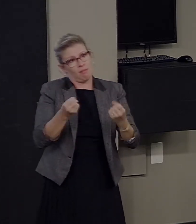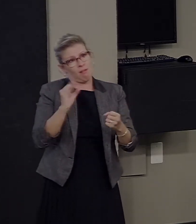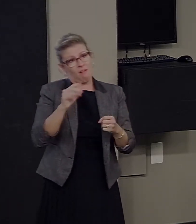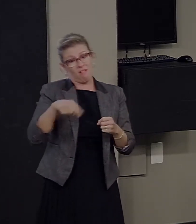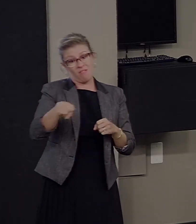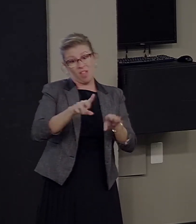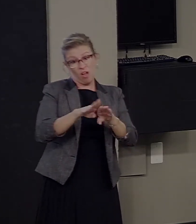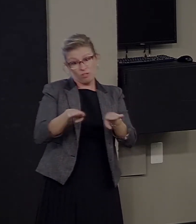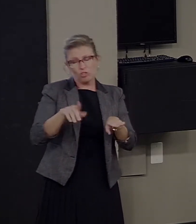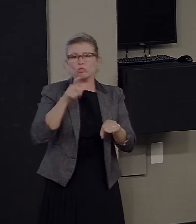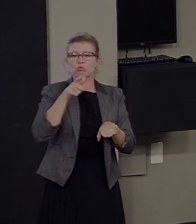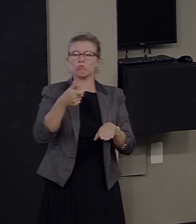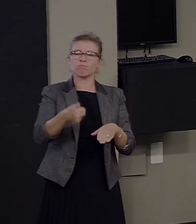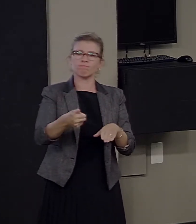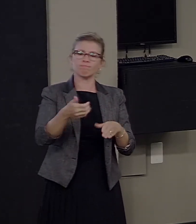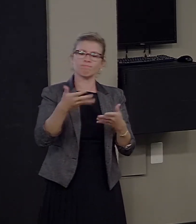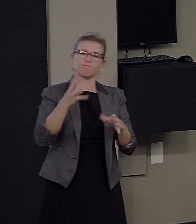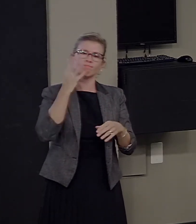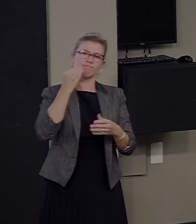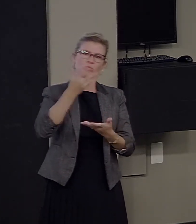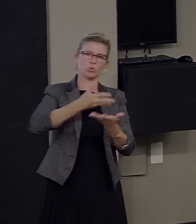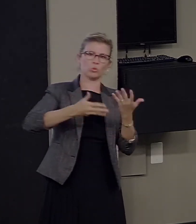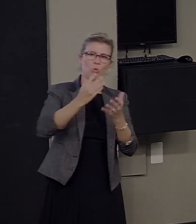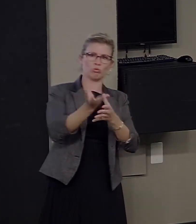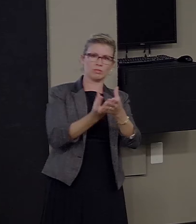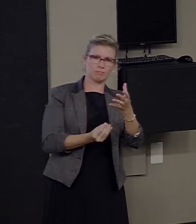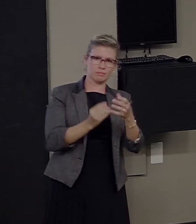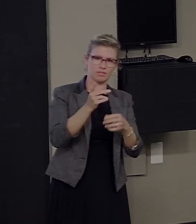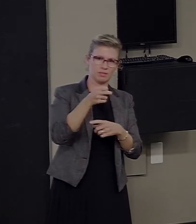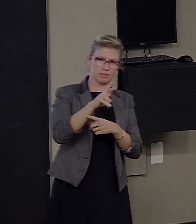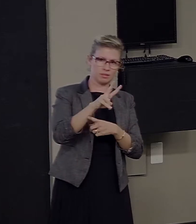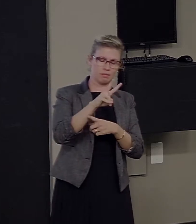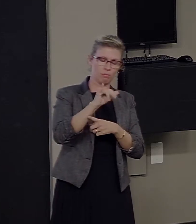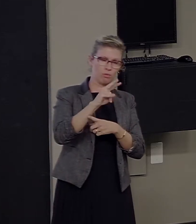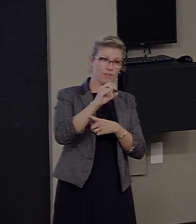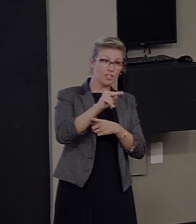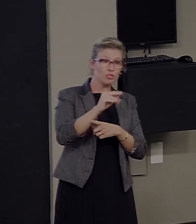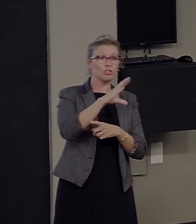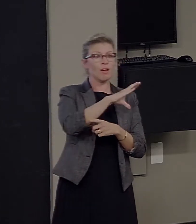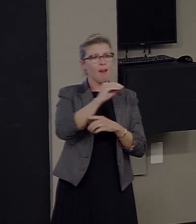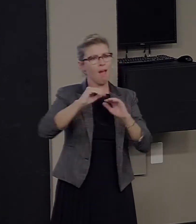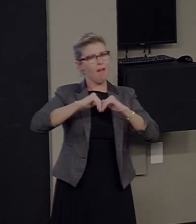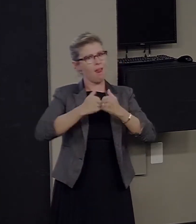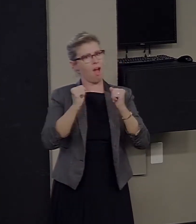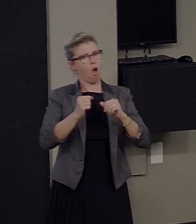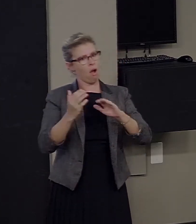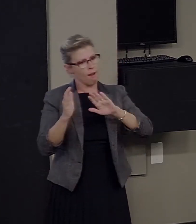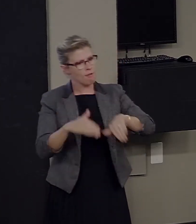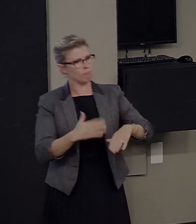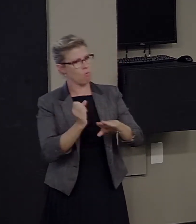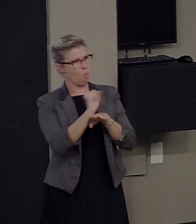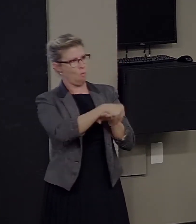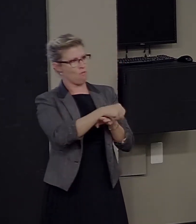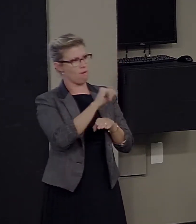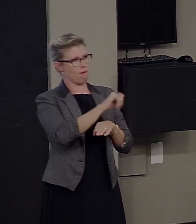who experience social deprivation as well as the ways that they can overcome this deprivation.